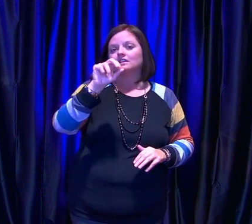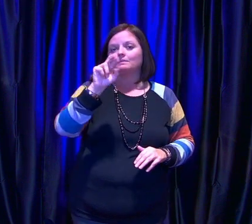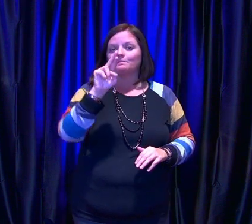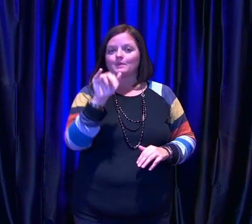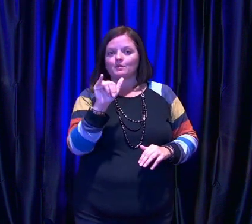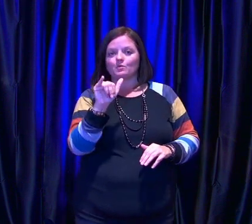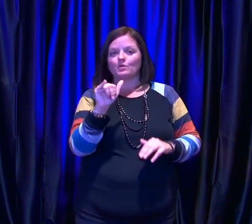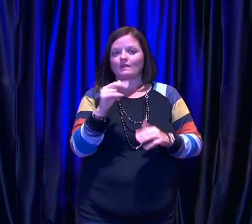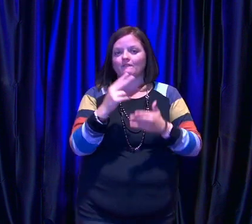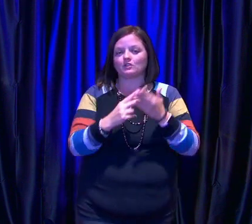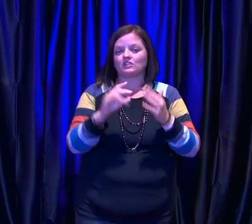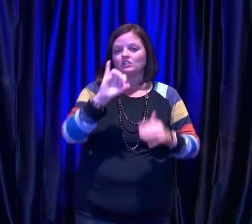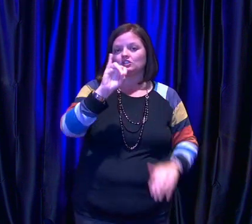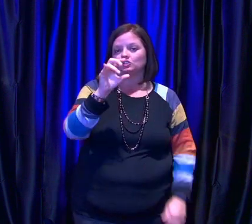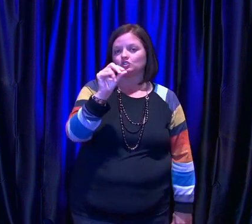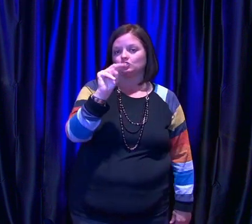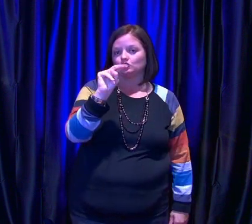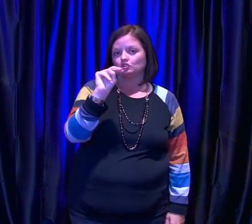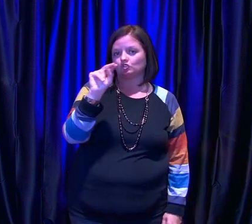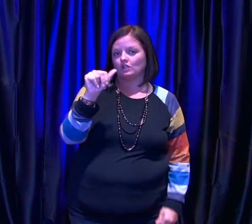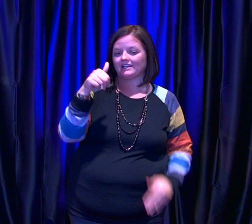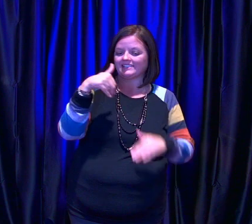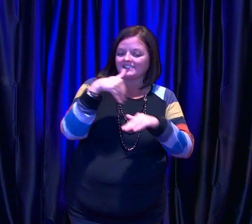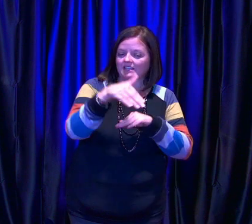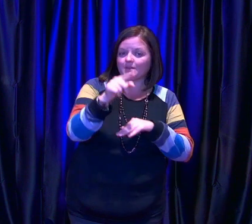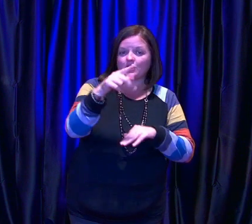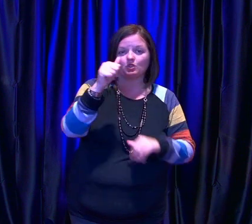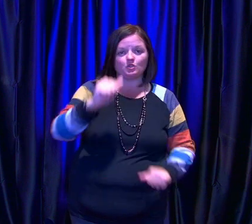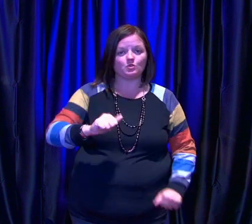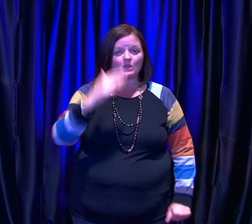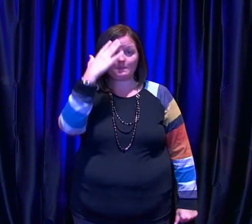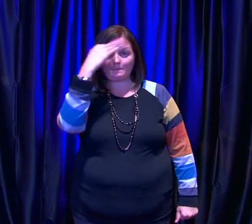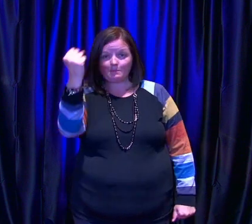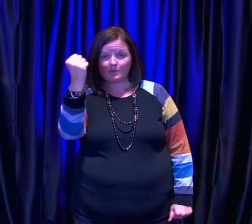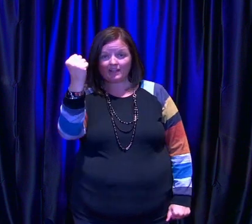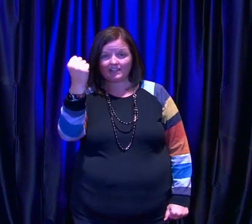these out and you can a memorize them whether you are a kid or